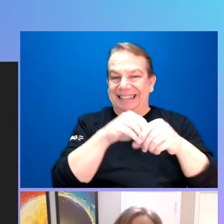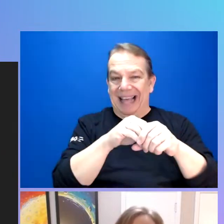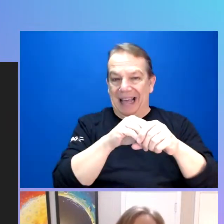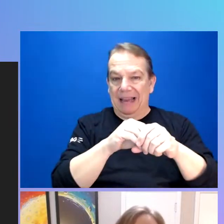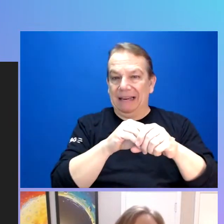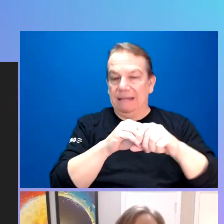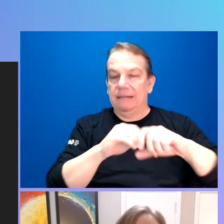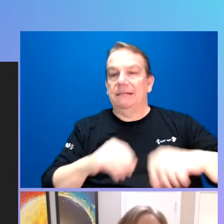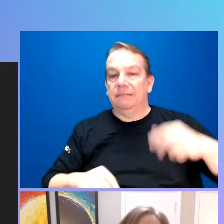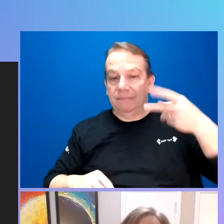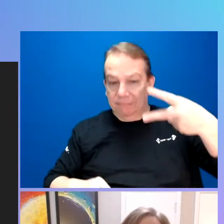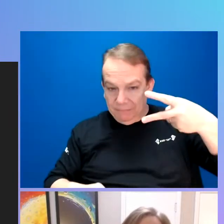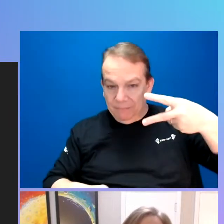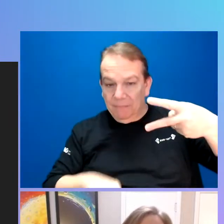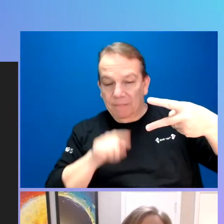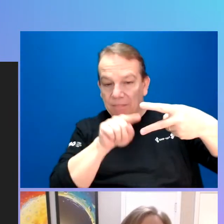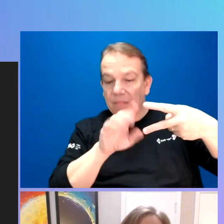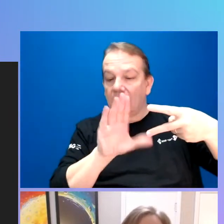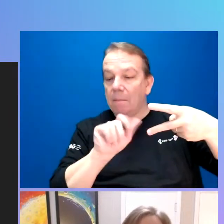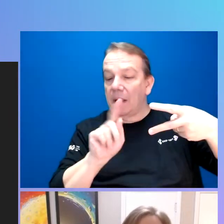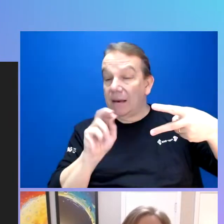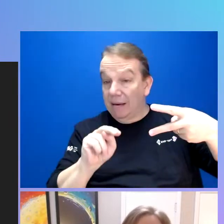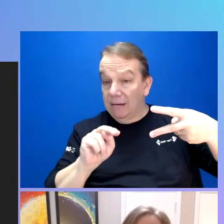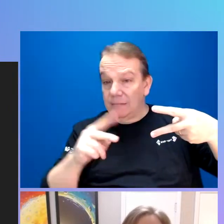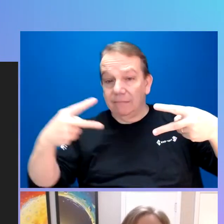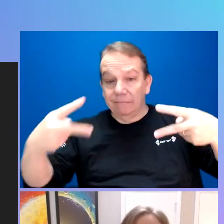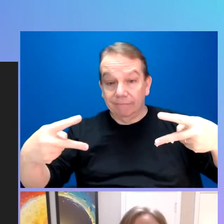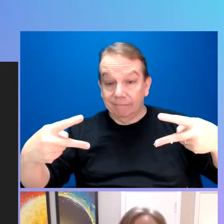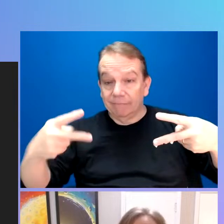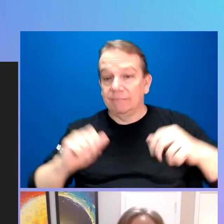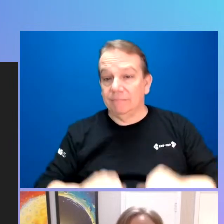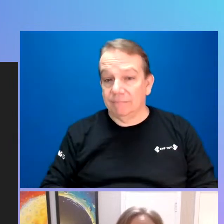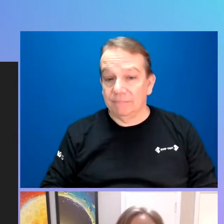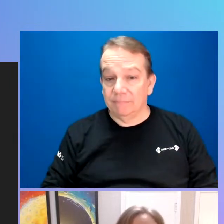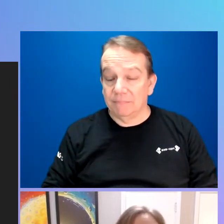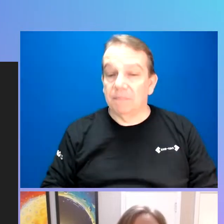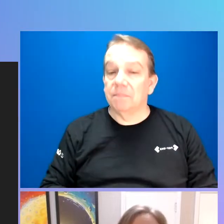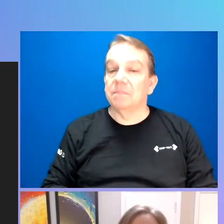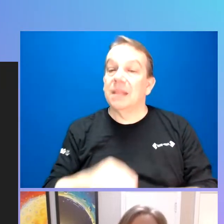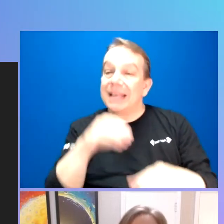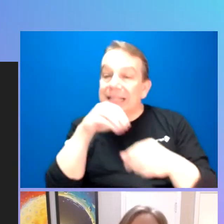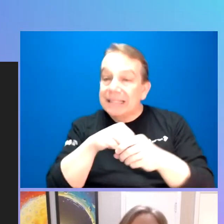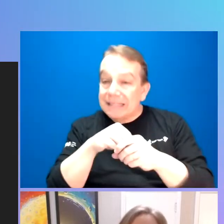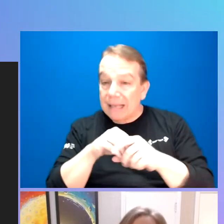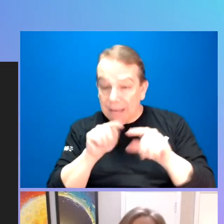Our element sandwich is using the button element in the start tag, and inside of the sandwich